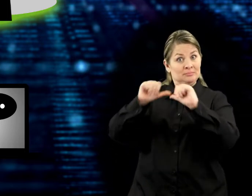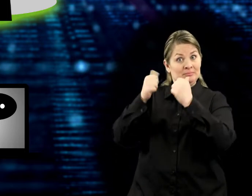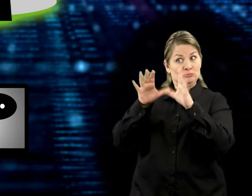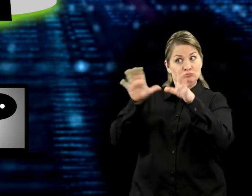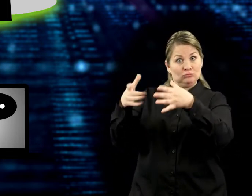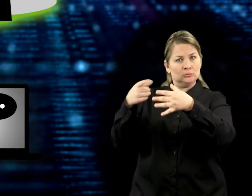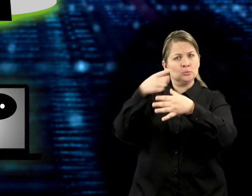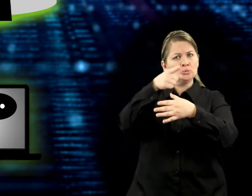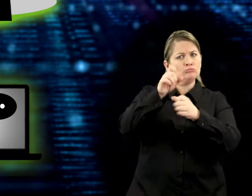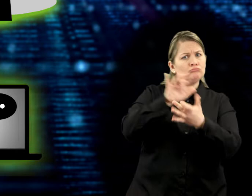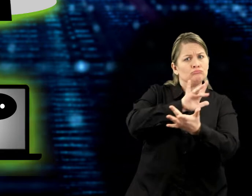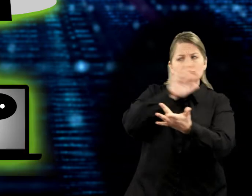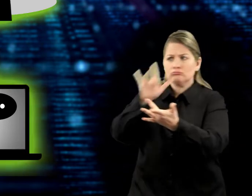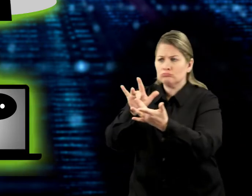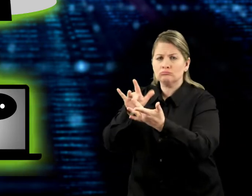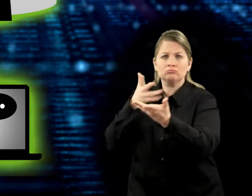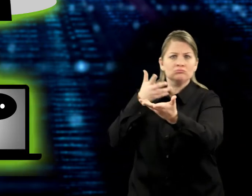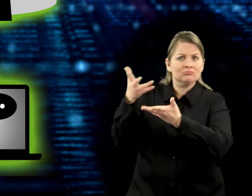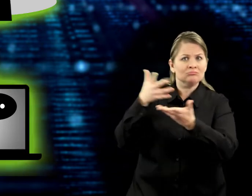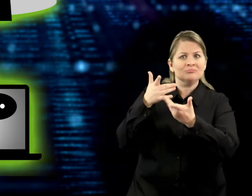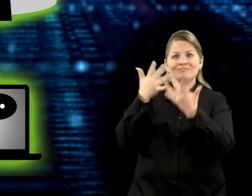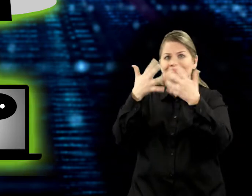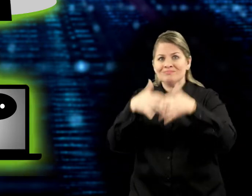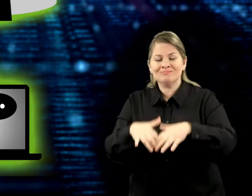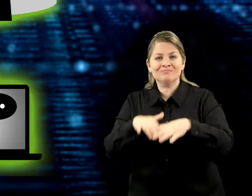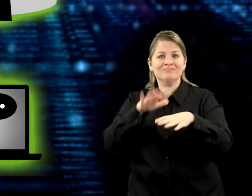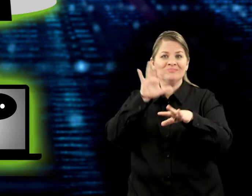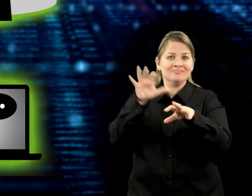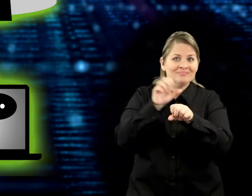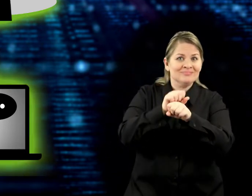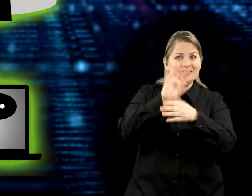An Interpreter Referral Agency can work with you to schedule the interpreter,